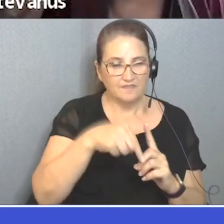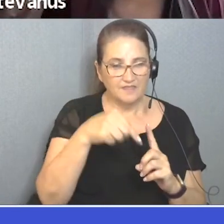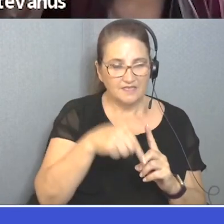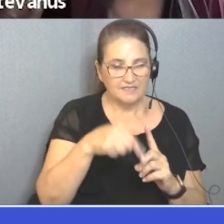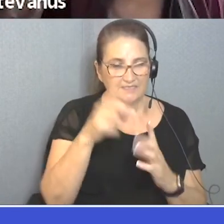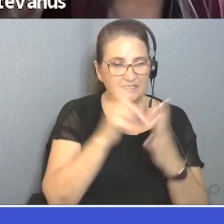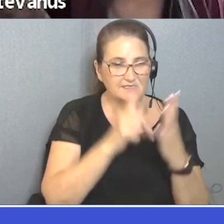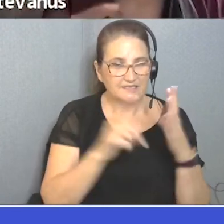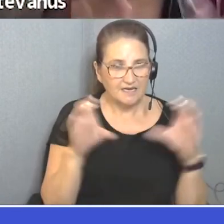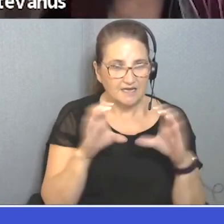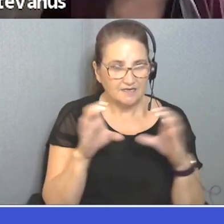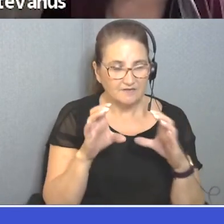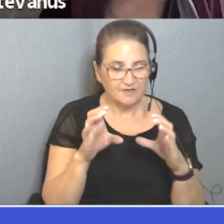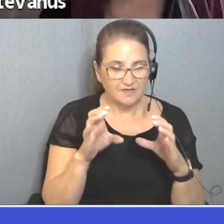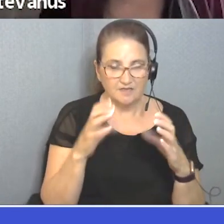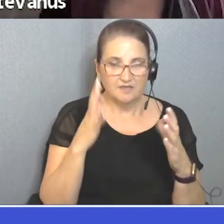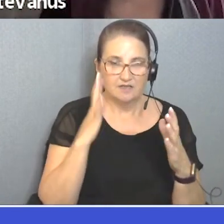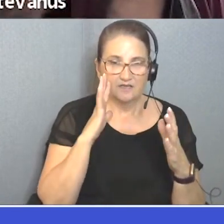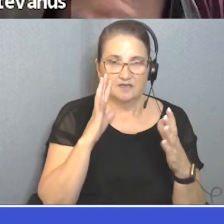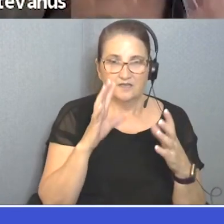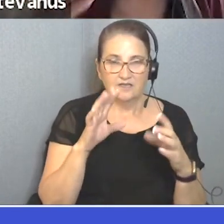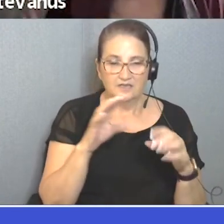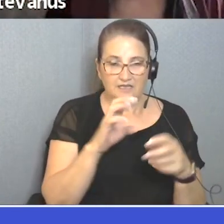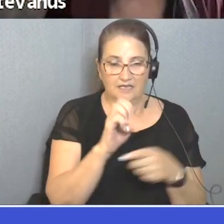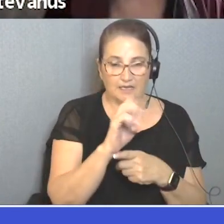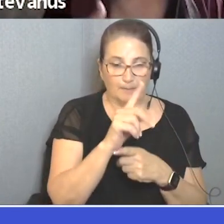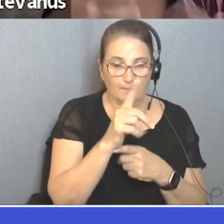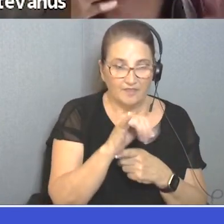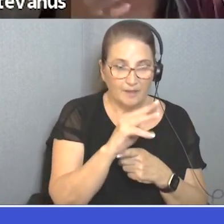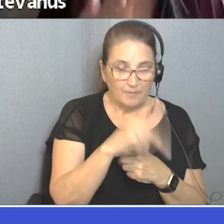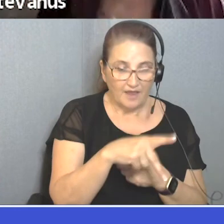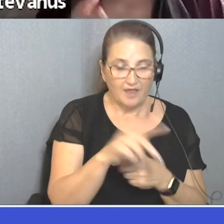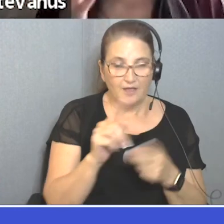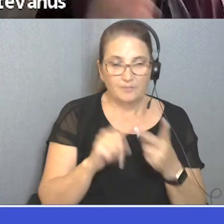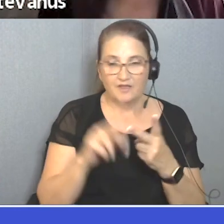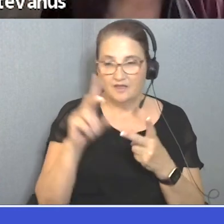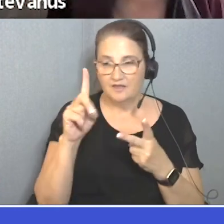activities? We just went through a lot.